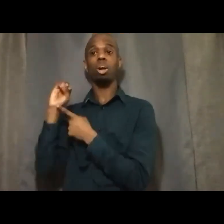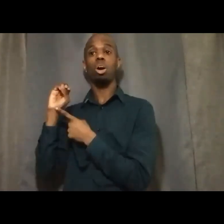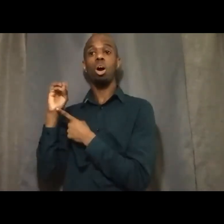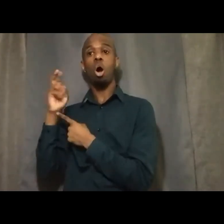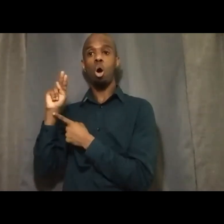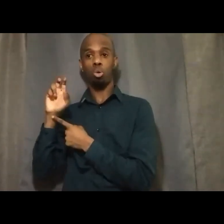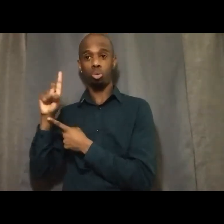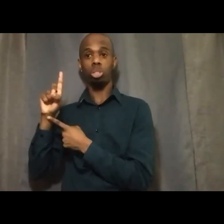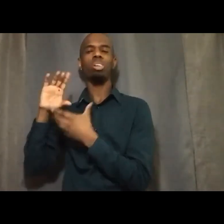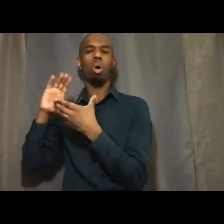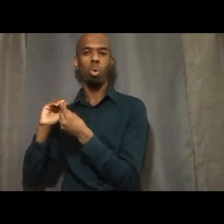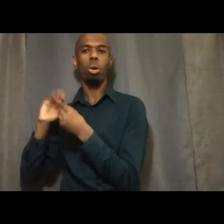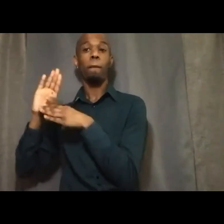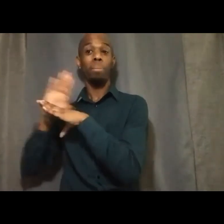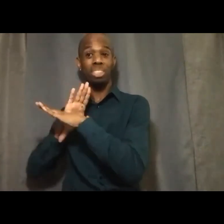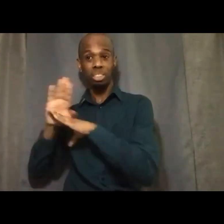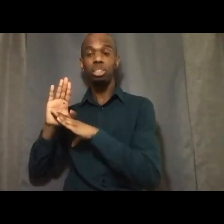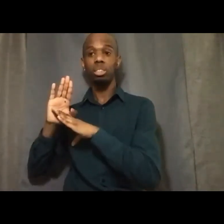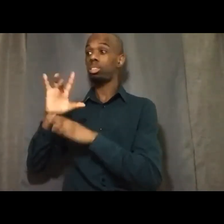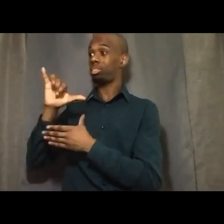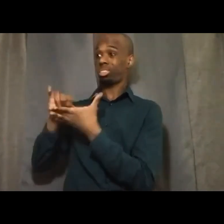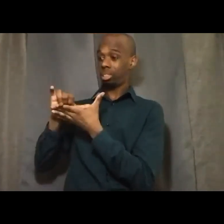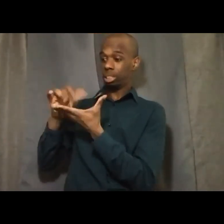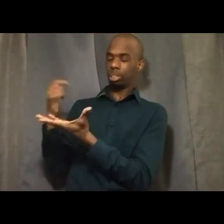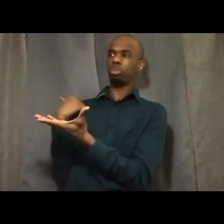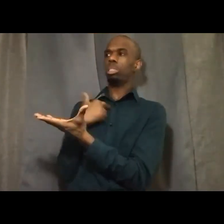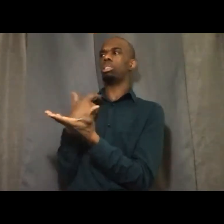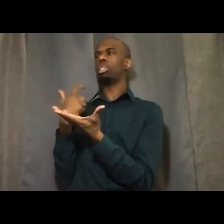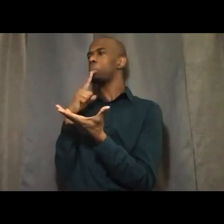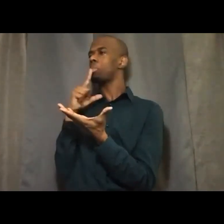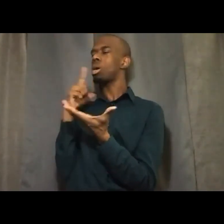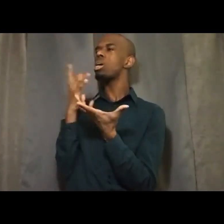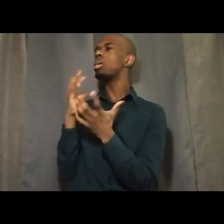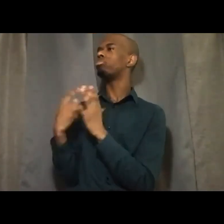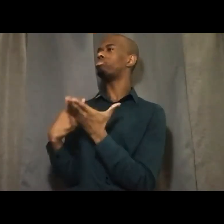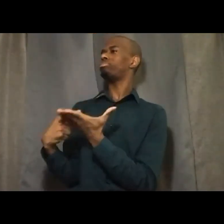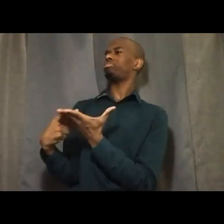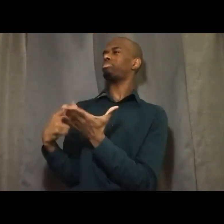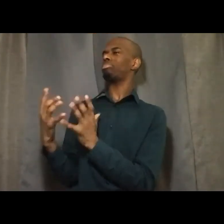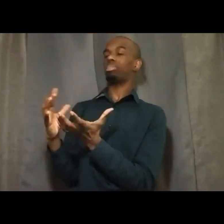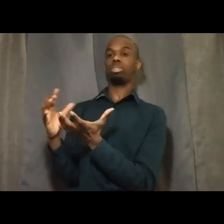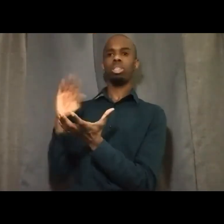You have to put your money somewhere. And so you got to kind of figure out who's the least evil, right.